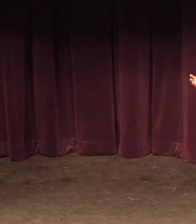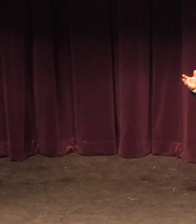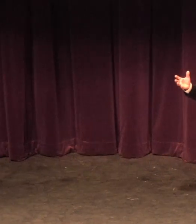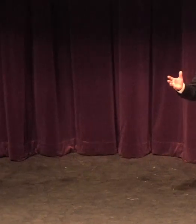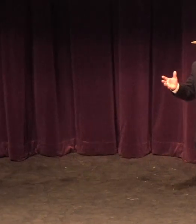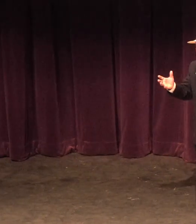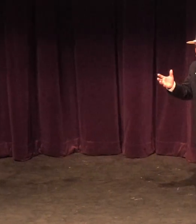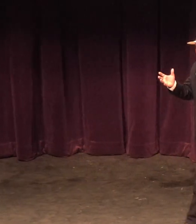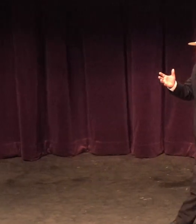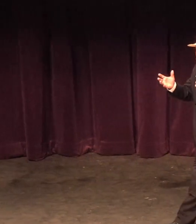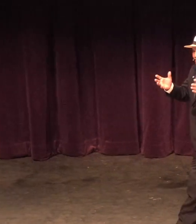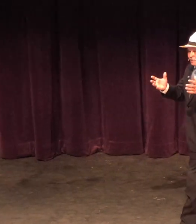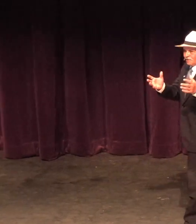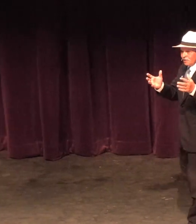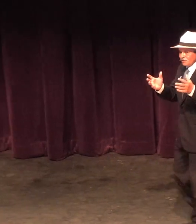school of fish, it is because every